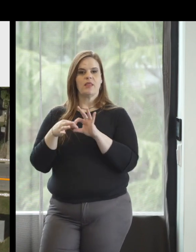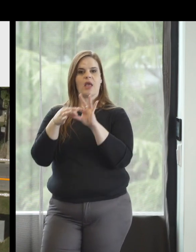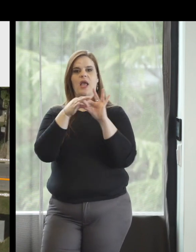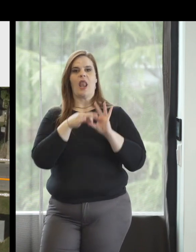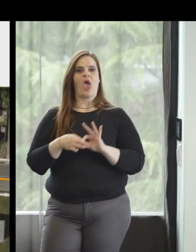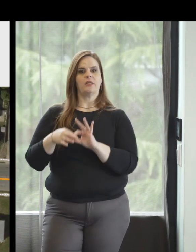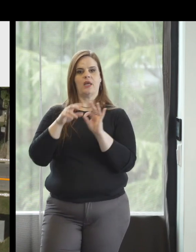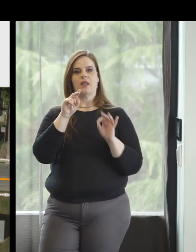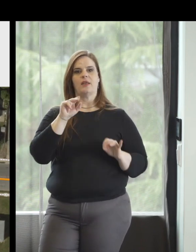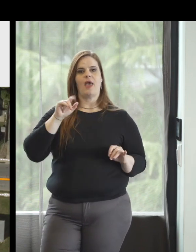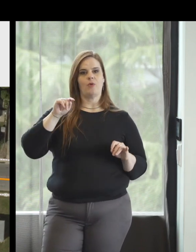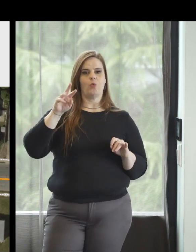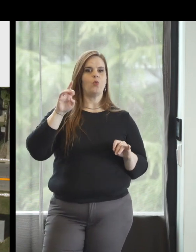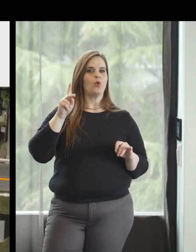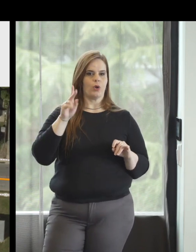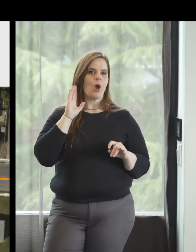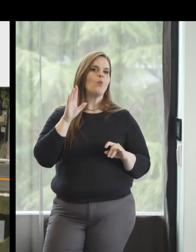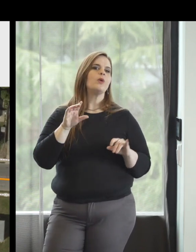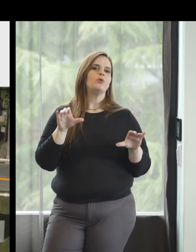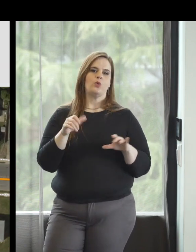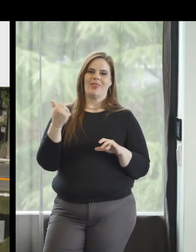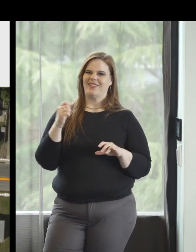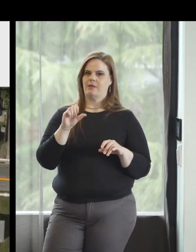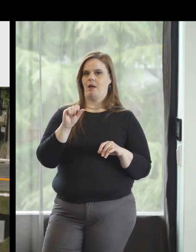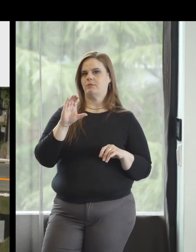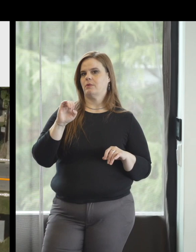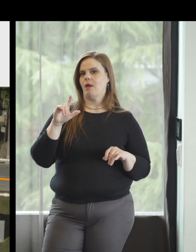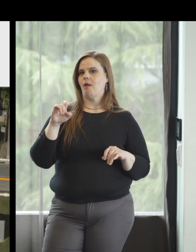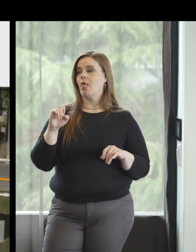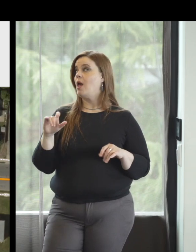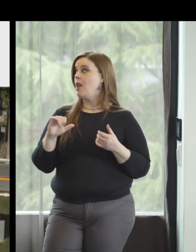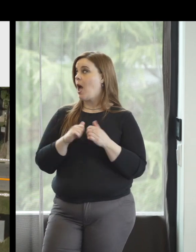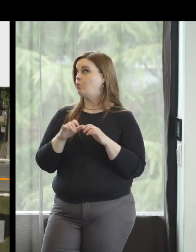We will do this at scale. And how to do it at scale is